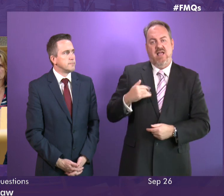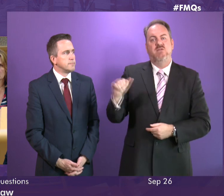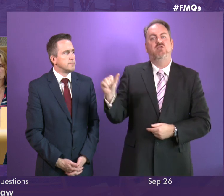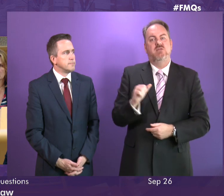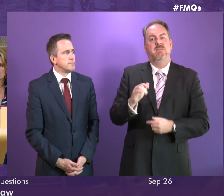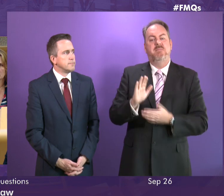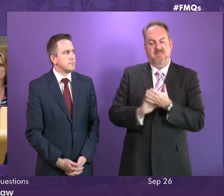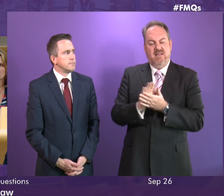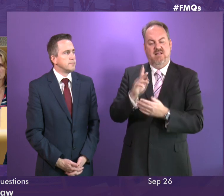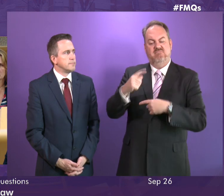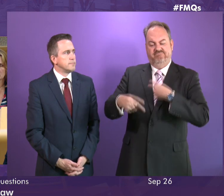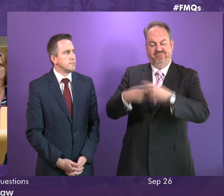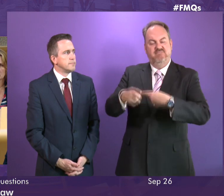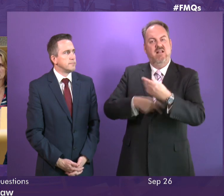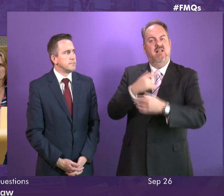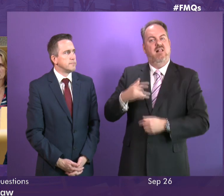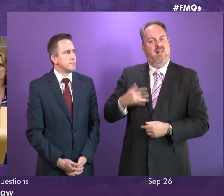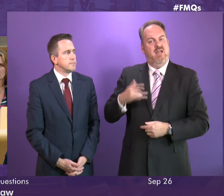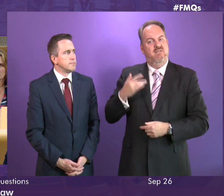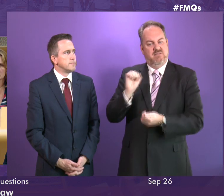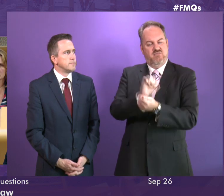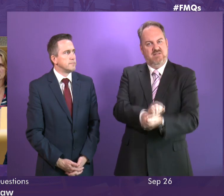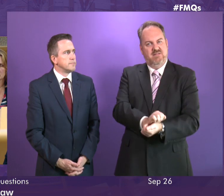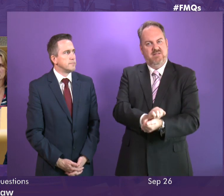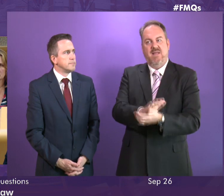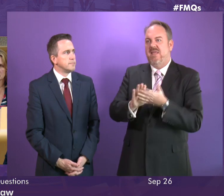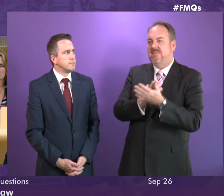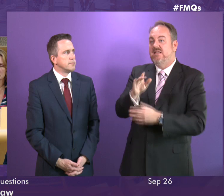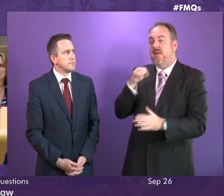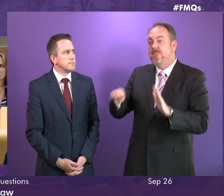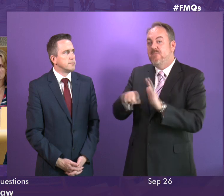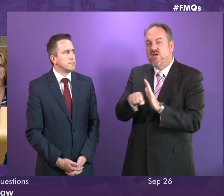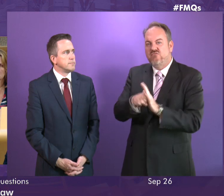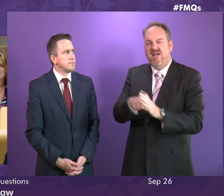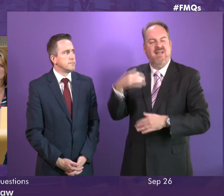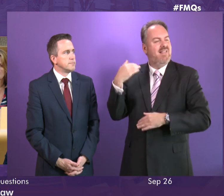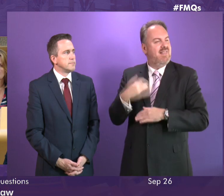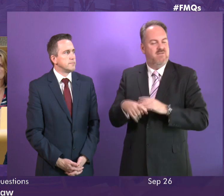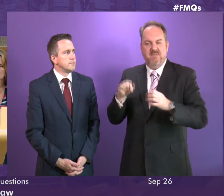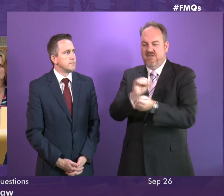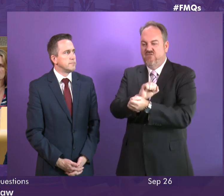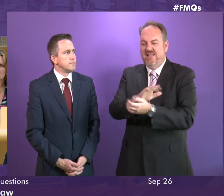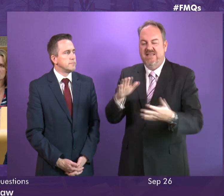not given a second chance, and released, they cannot get the opportunity to kill again.”